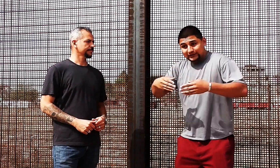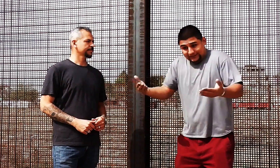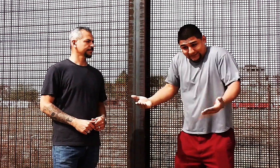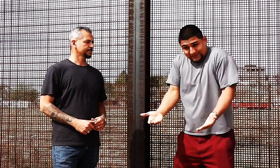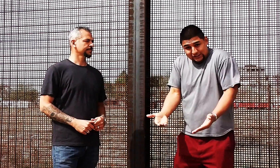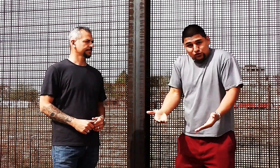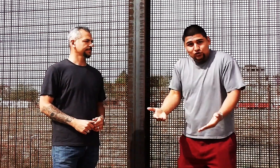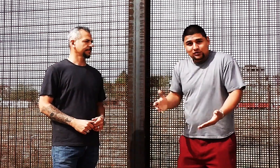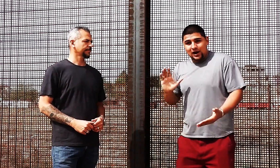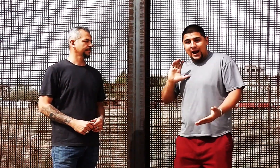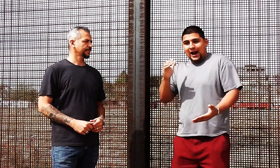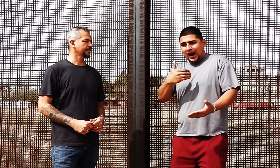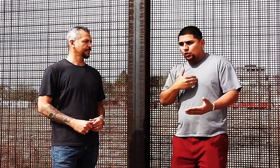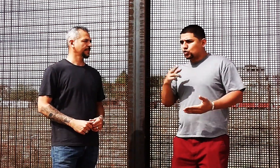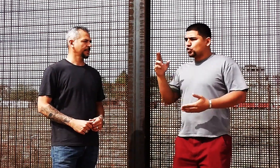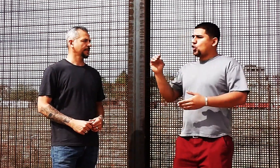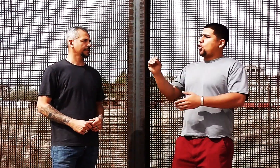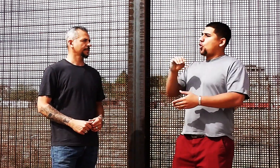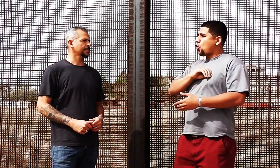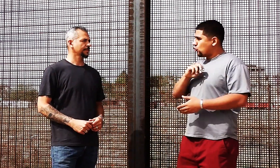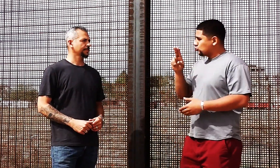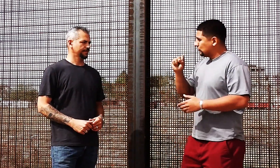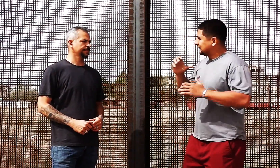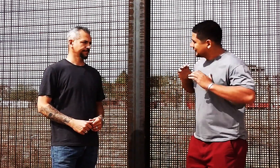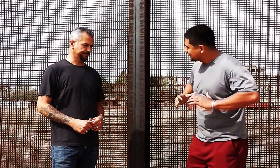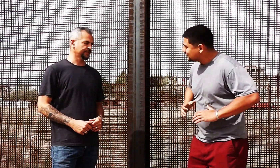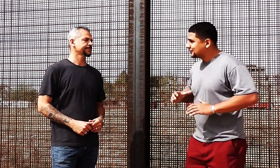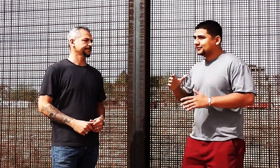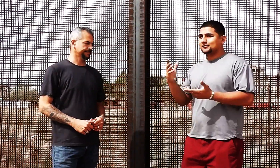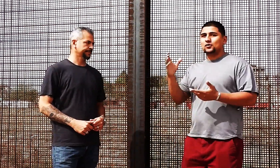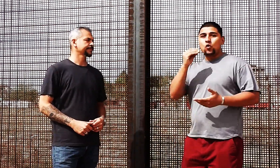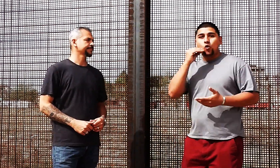We are supposed to focus the real issue here. Our own US citizens.